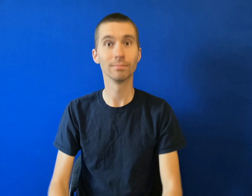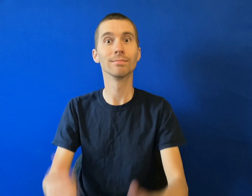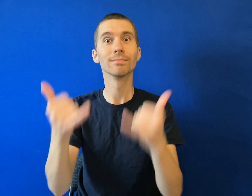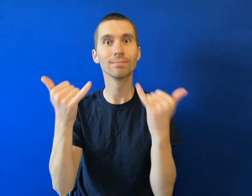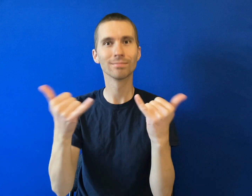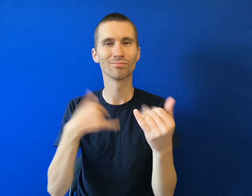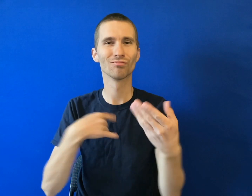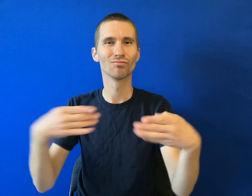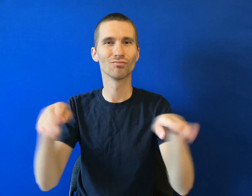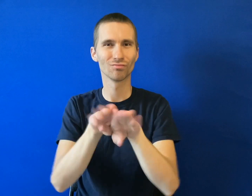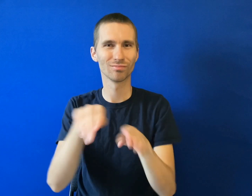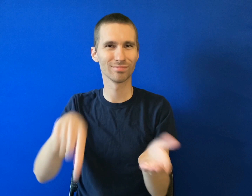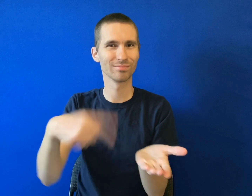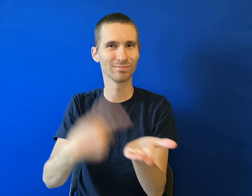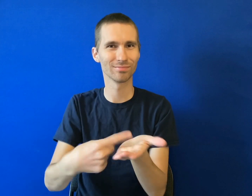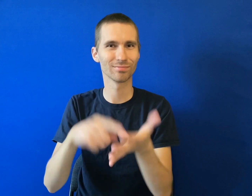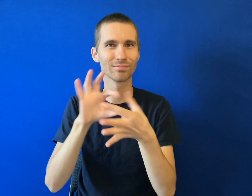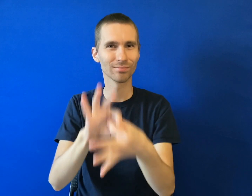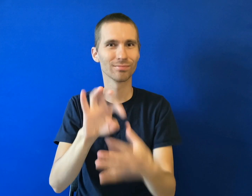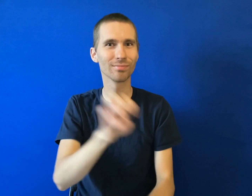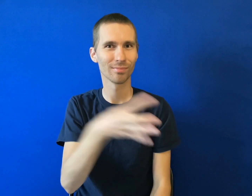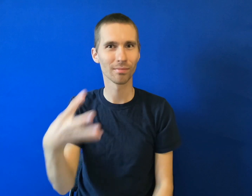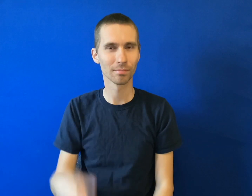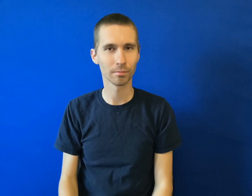Now, I'm closing this discussion on ELAN.